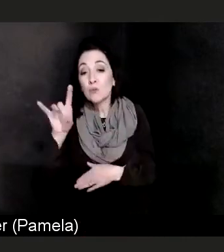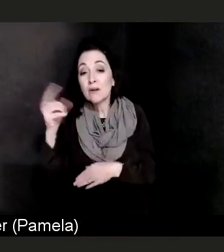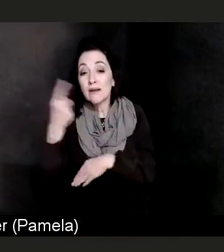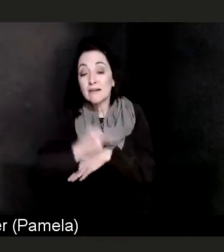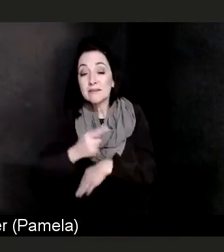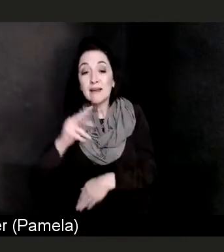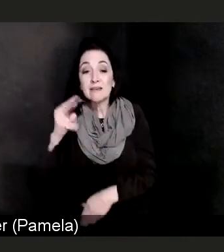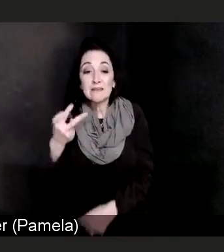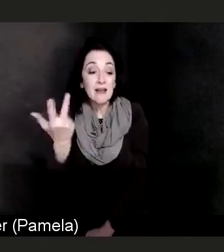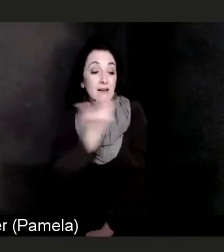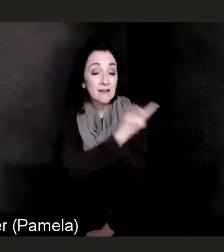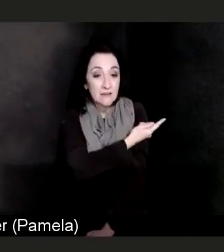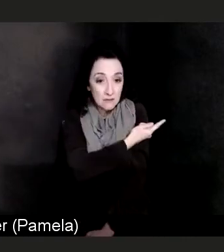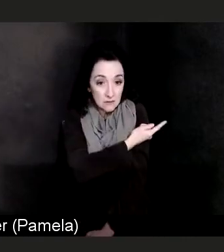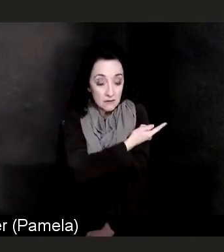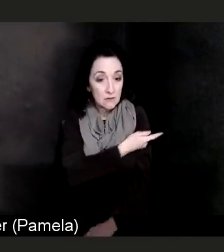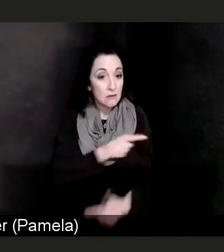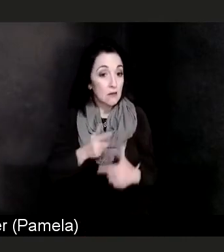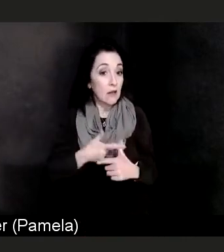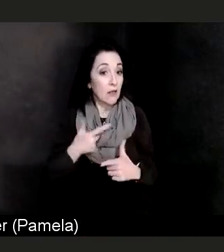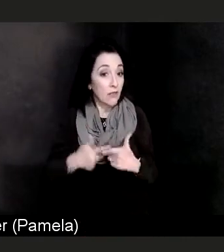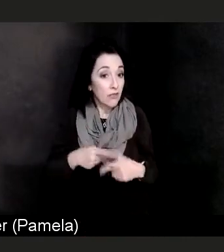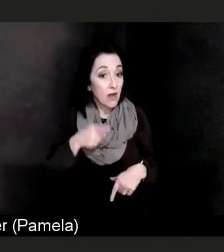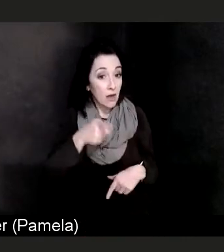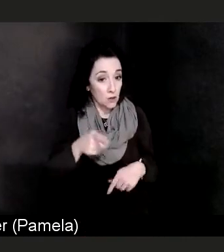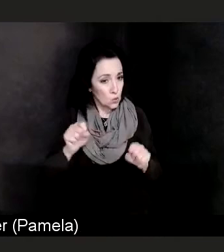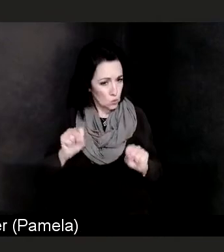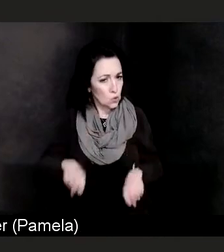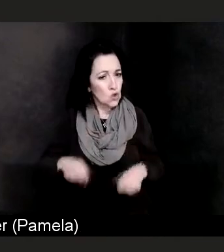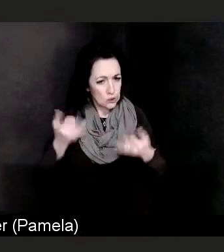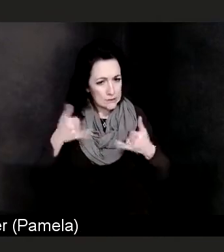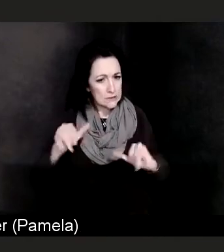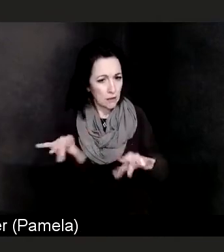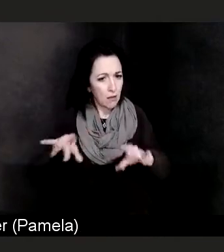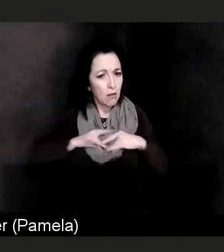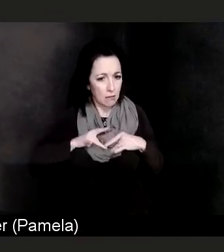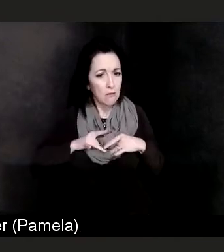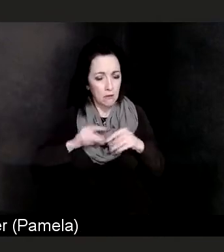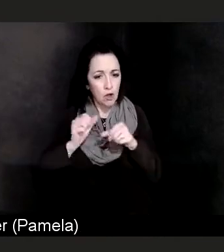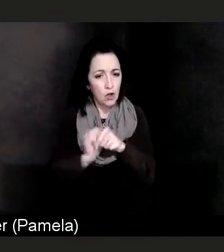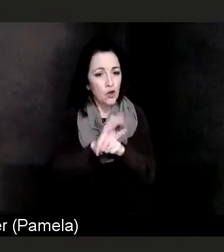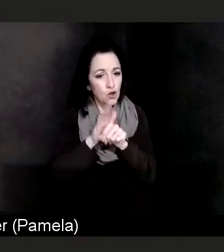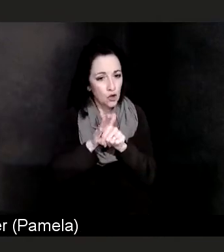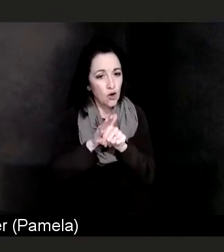Which brings me to the point that I think is extremely important for all of us to constantly hear,